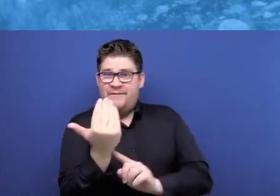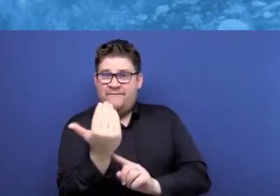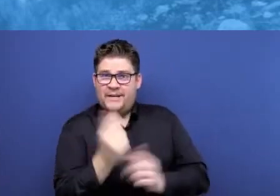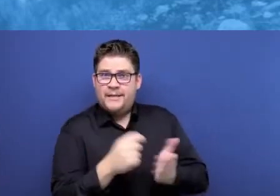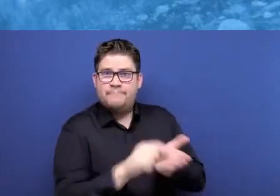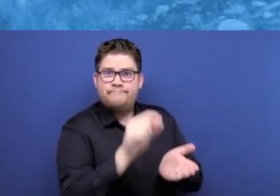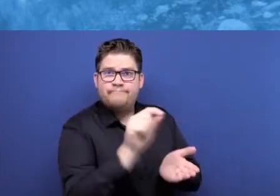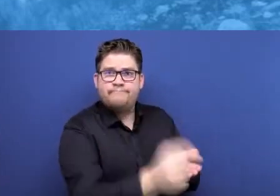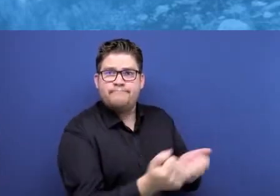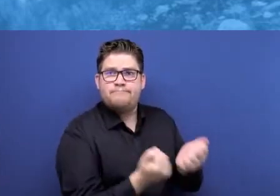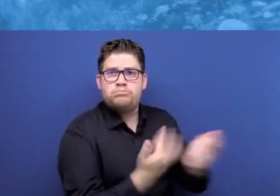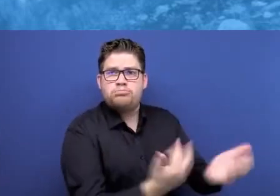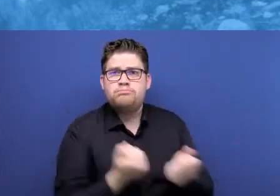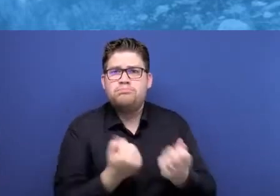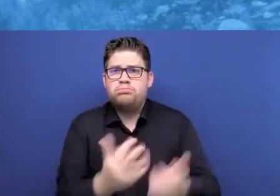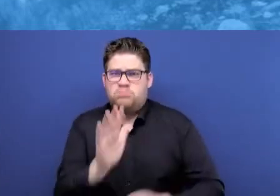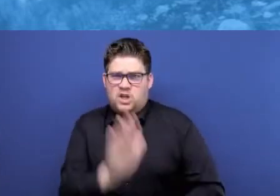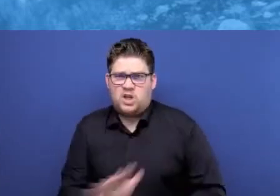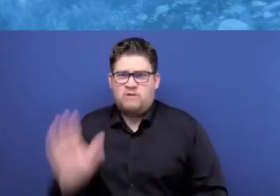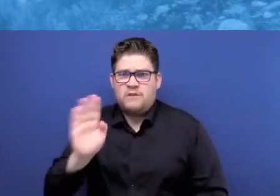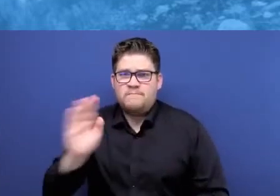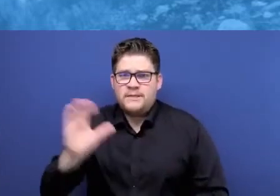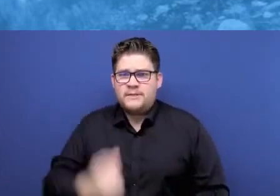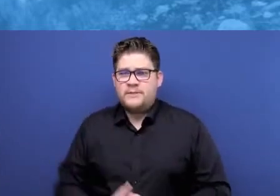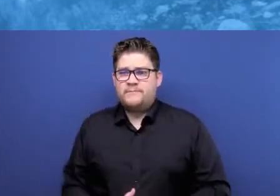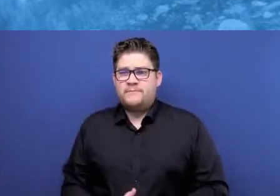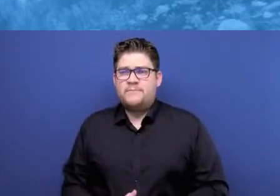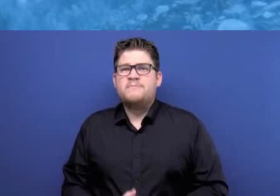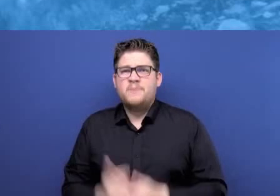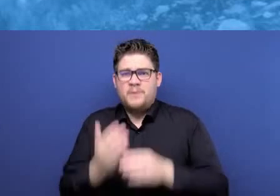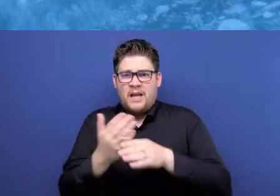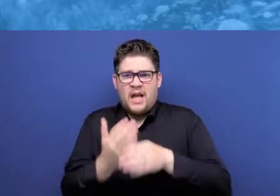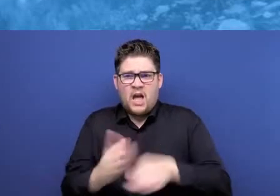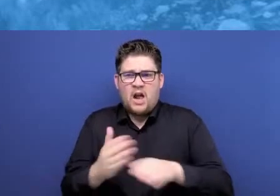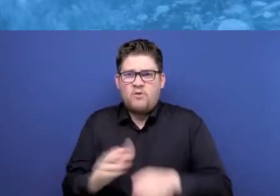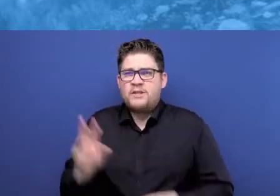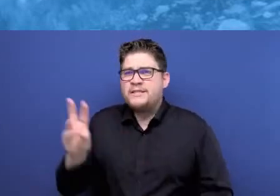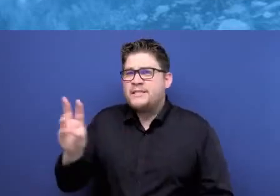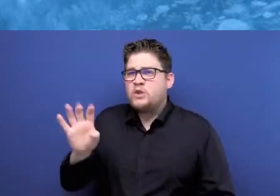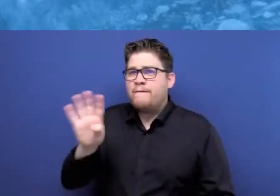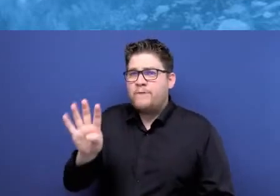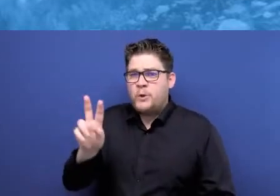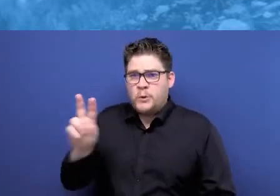time of the year is about 642 fires, or 105,000. Hectors burn,